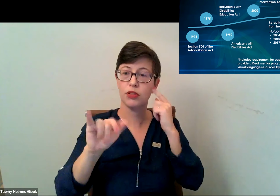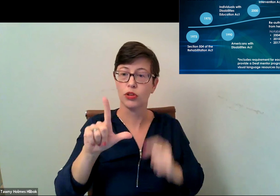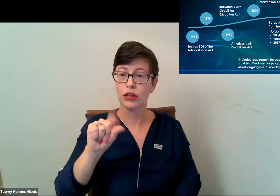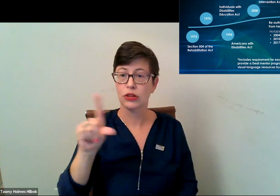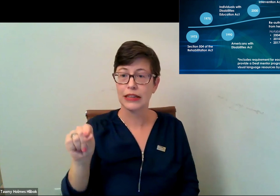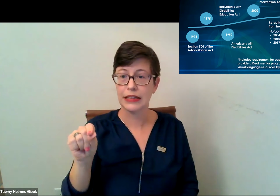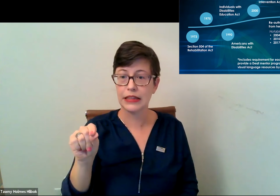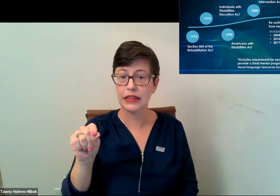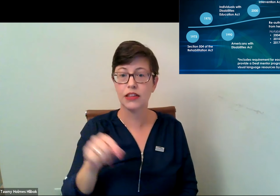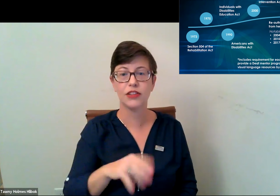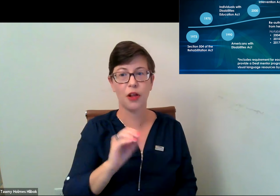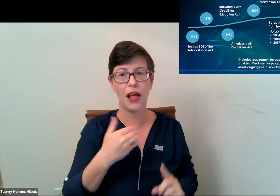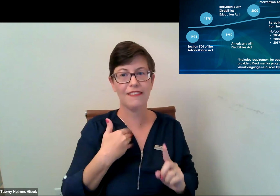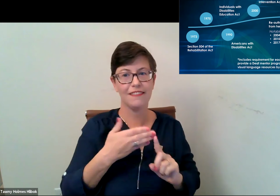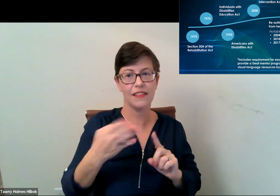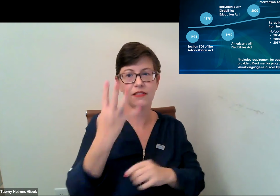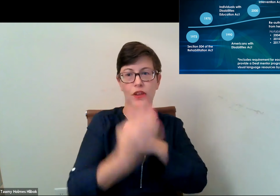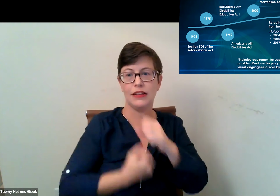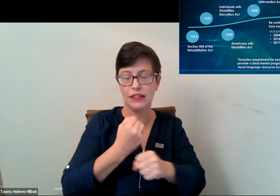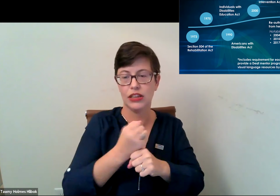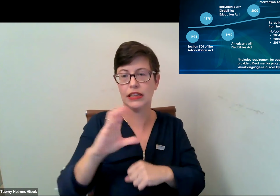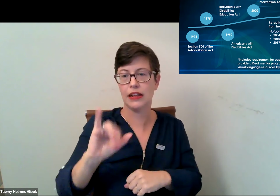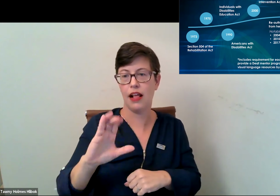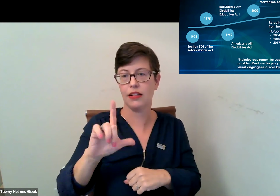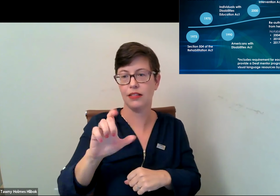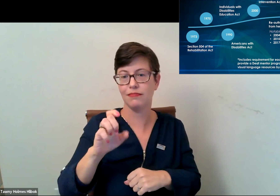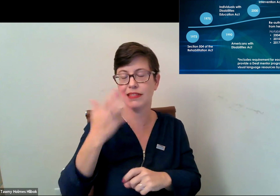Now, in April of 2020 it took effect.